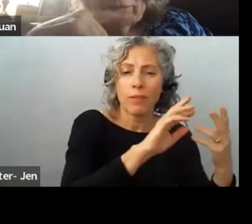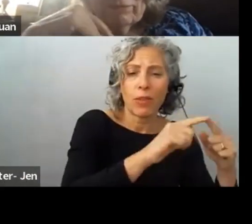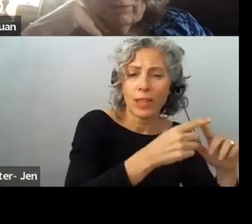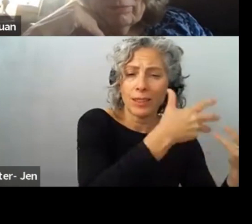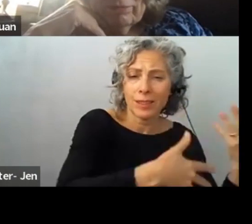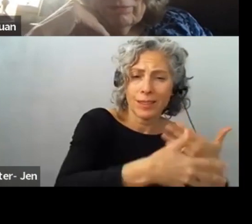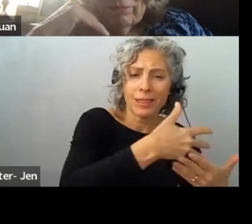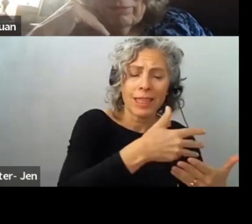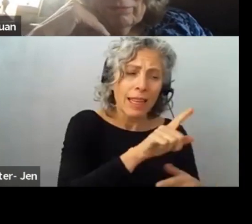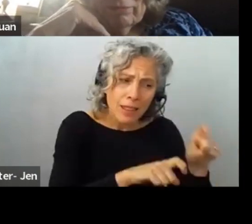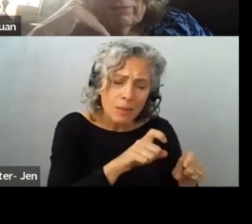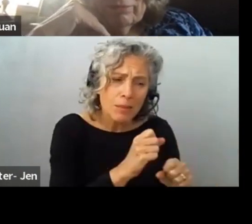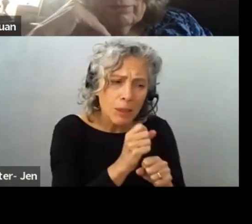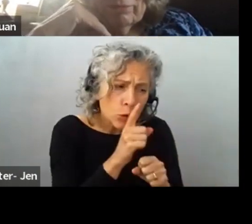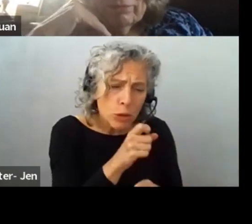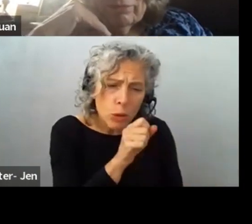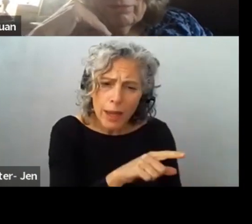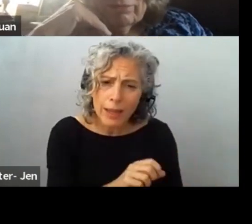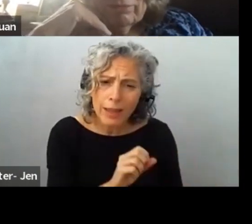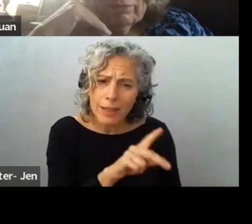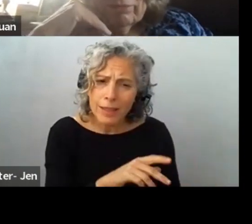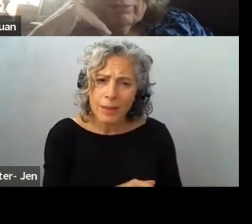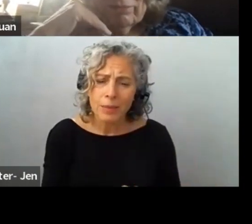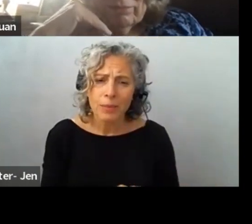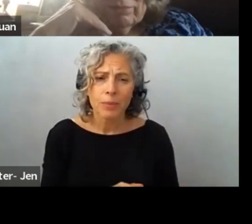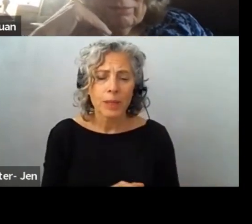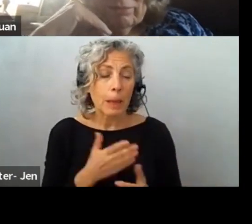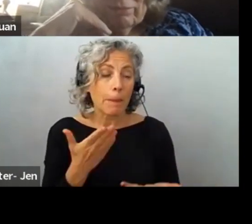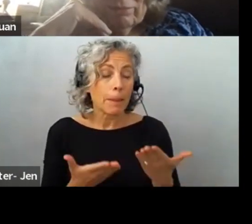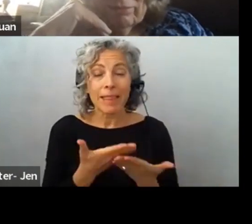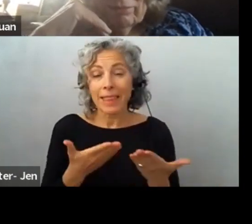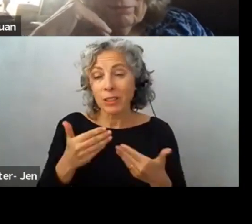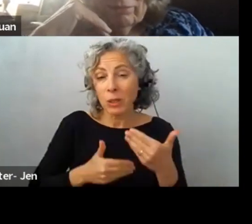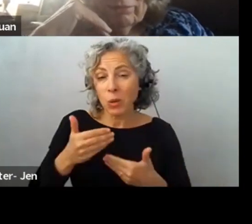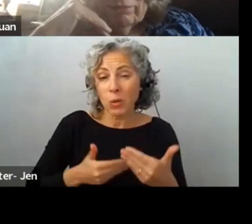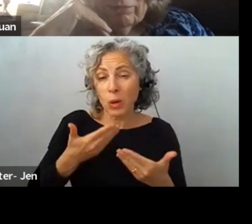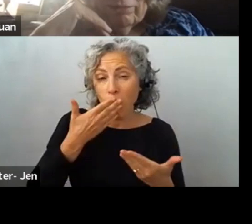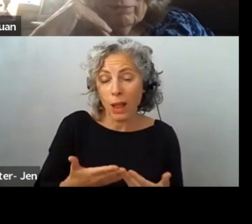sure they're okay. Because although things could be going well, they could not be because a common abuse tactic is to